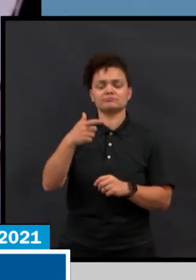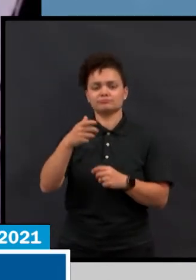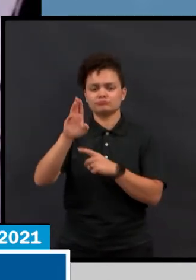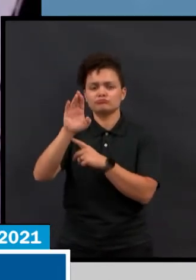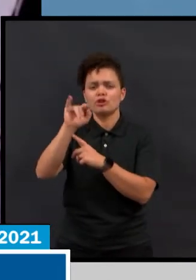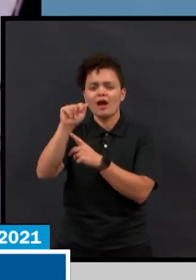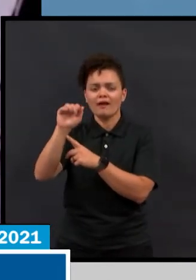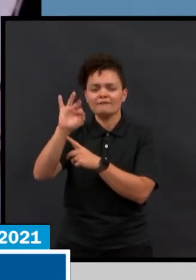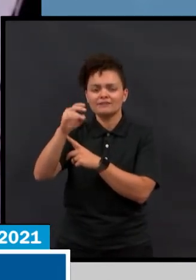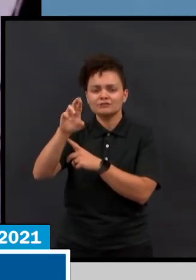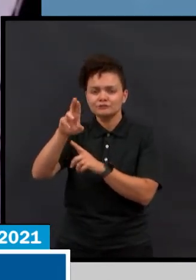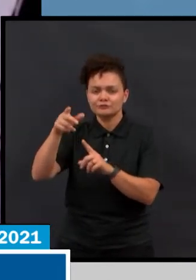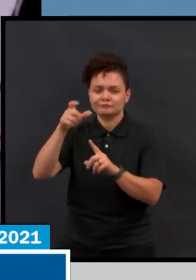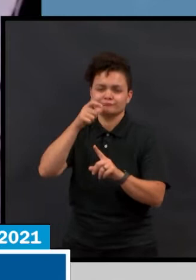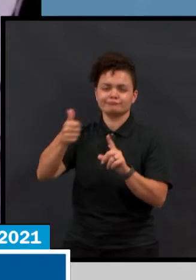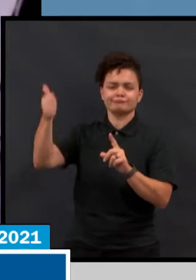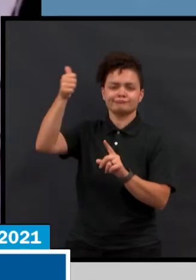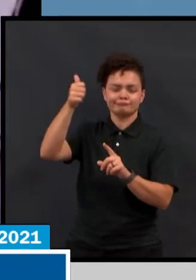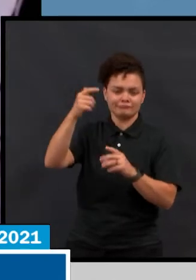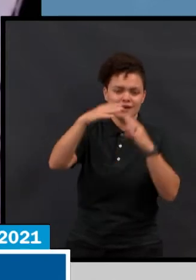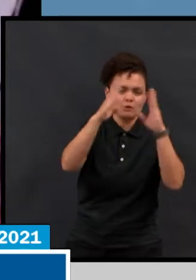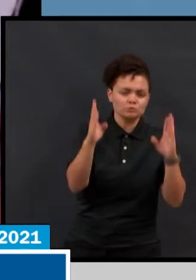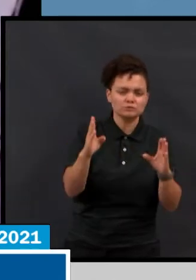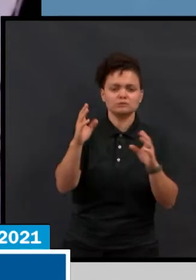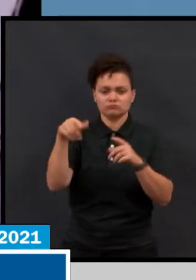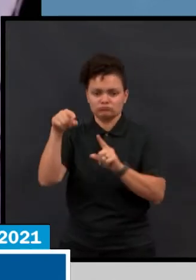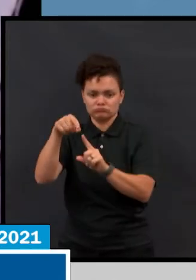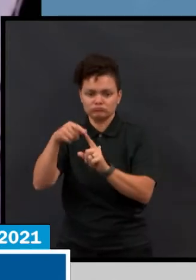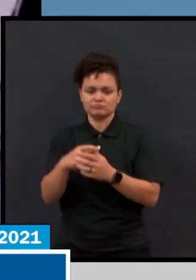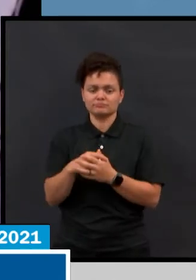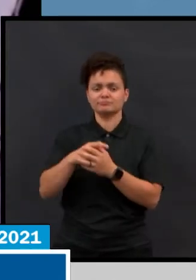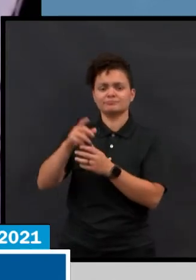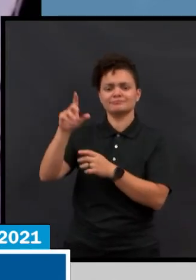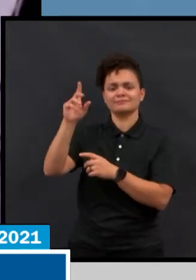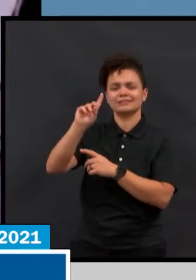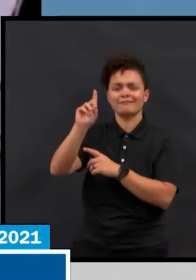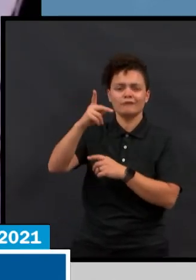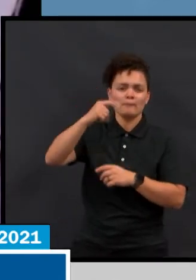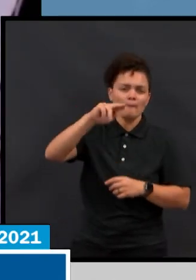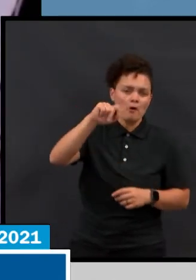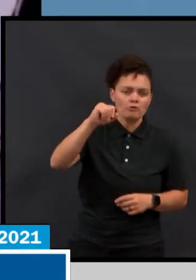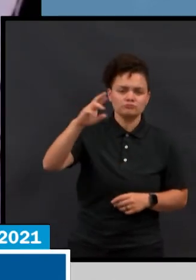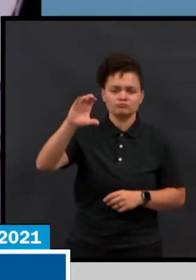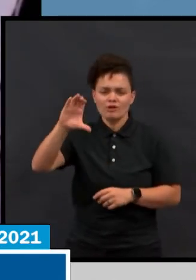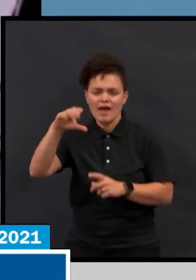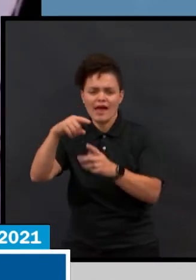mallory who is with parks and rec so all of this these individuals will be there as well as i'm